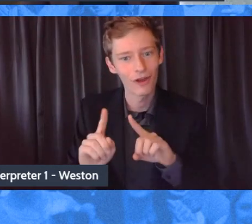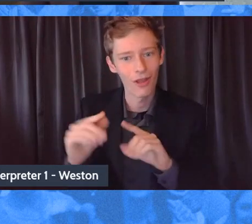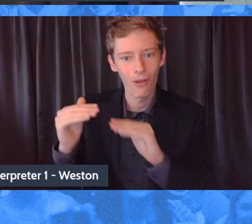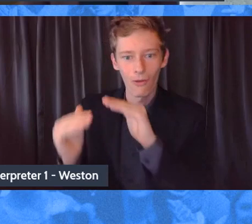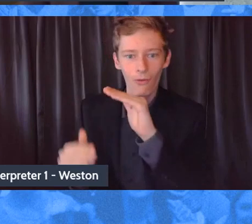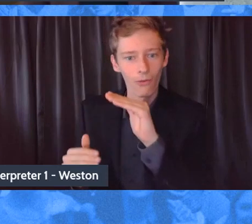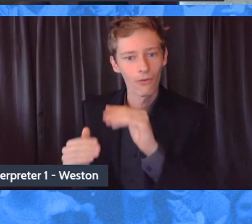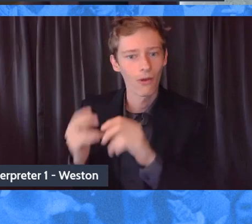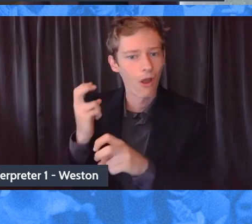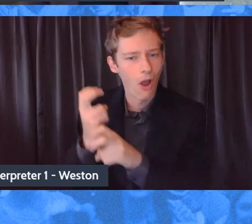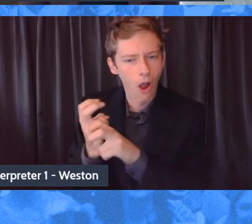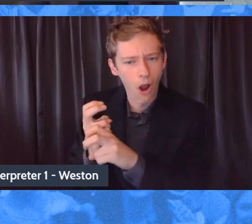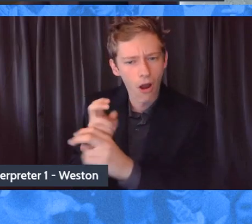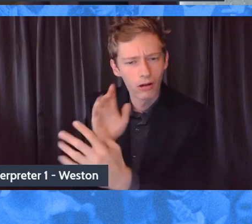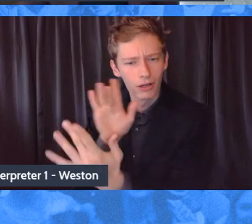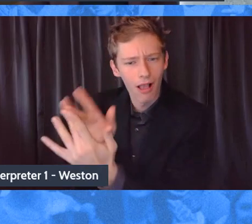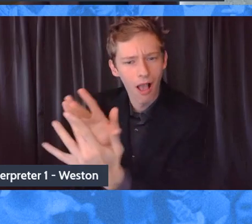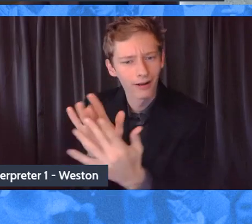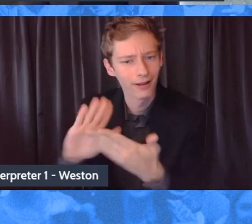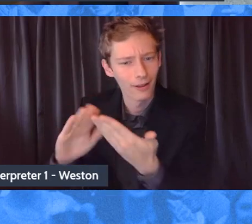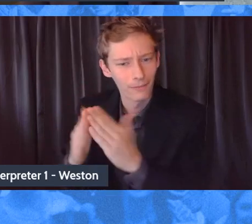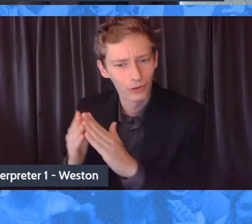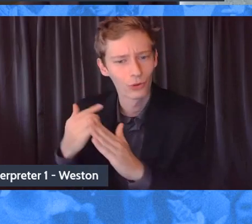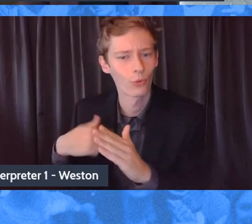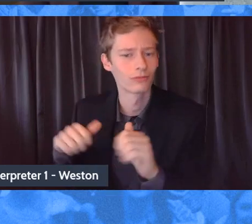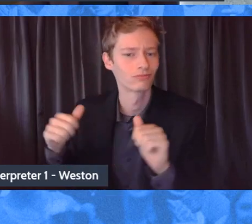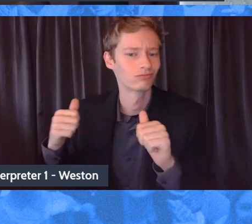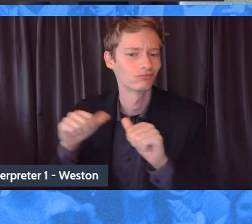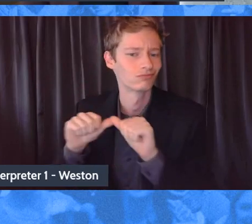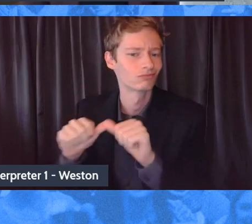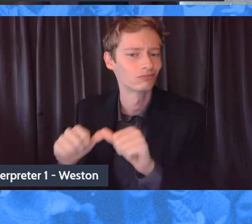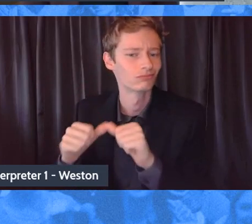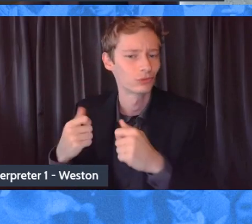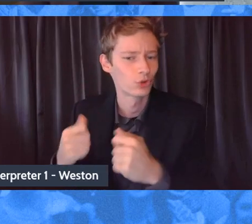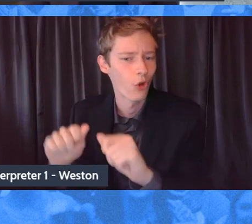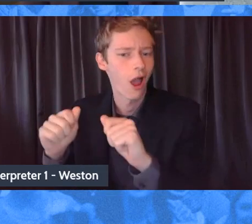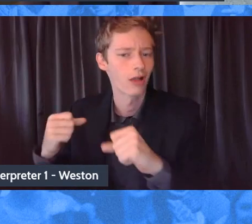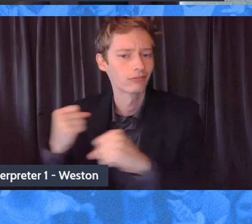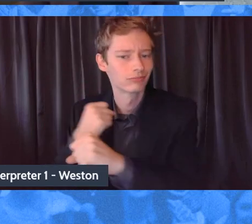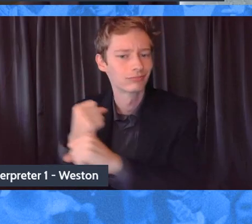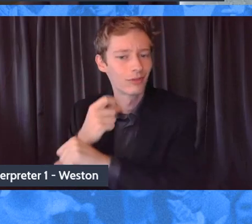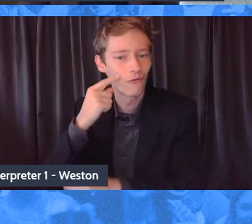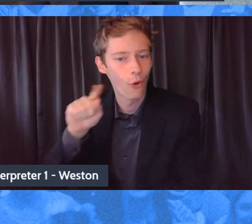So we're gonna keep trying and we're gonna keep fighting for them. And it's what keeps me going.